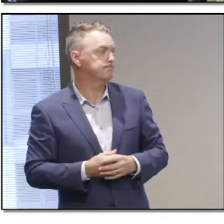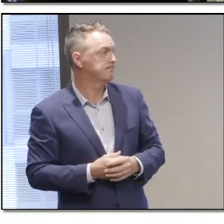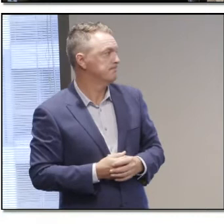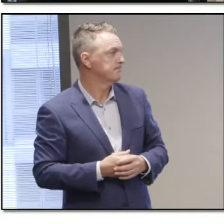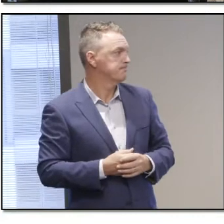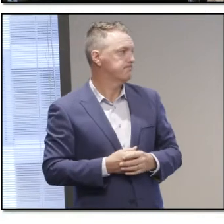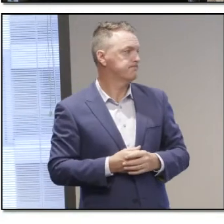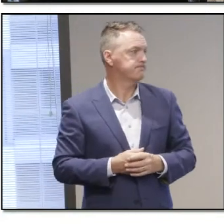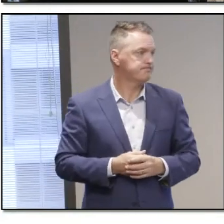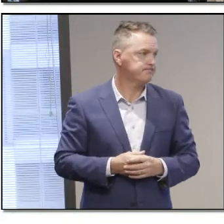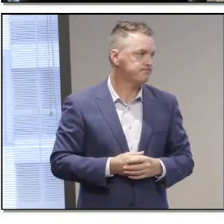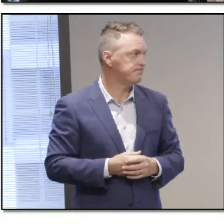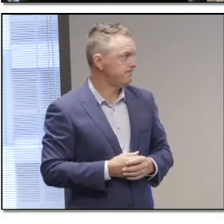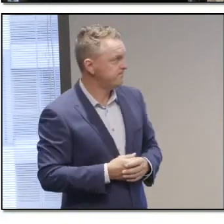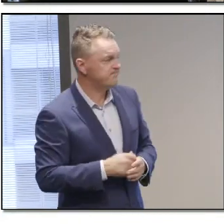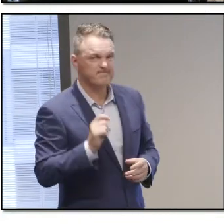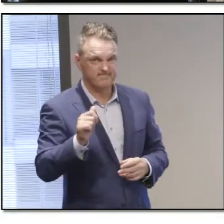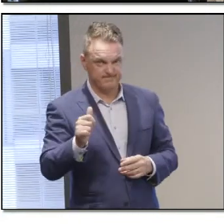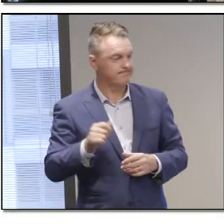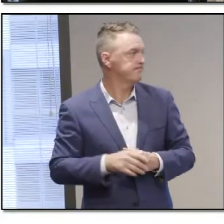Last little bit. I m going to talk about environmental obesogens and why it